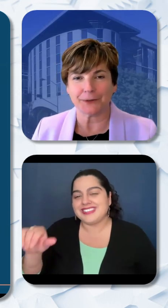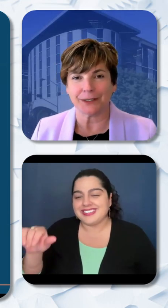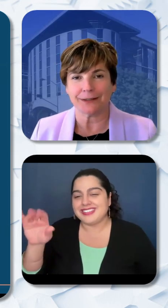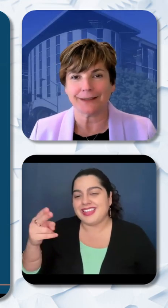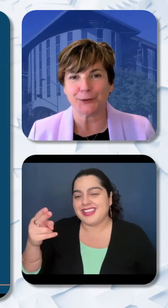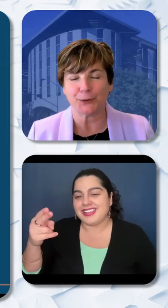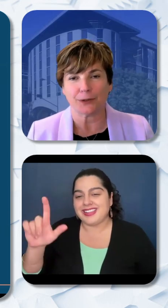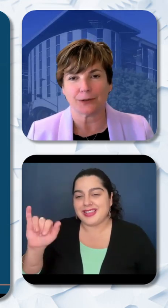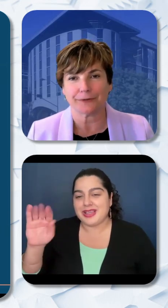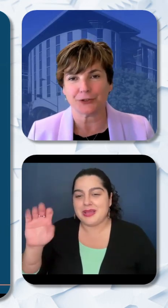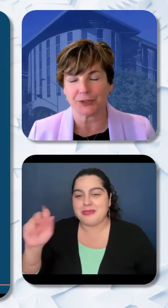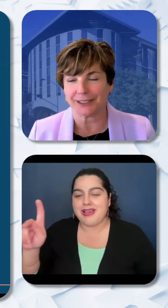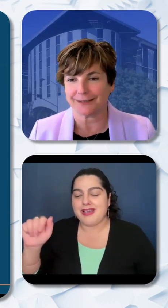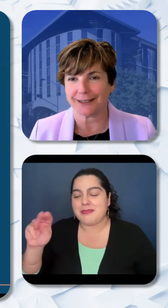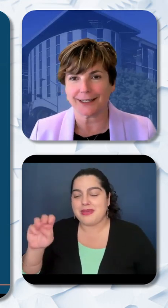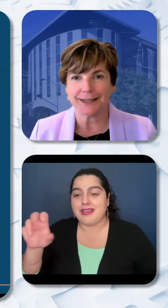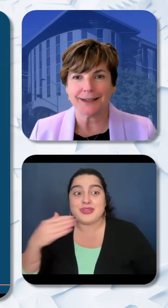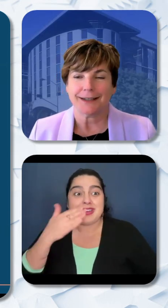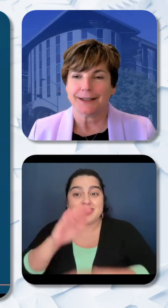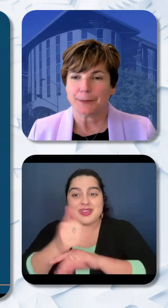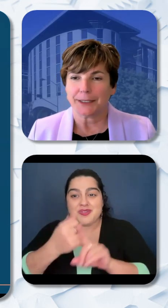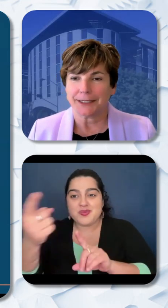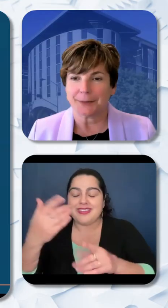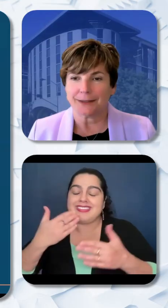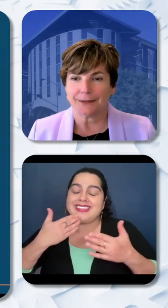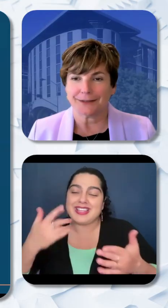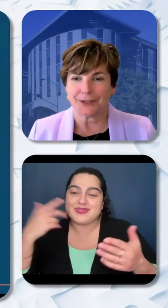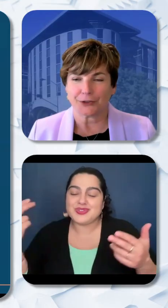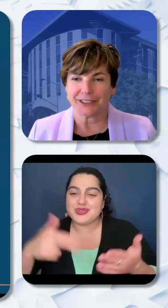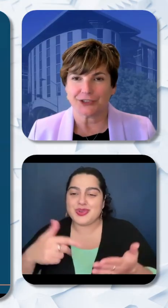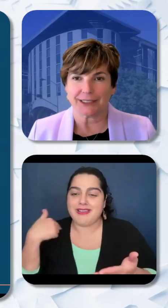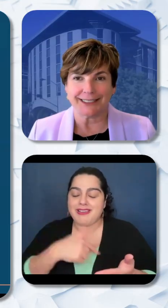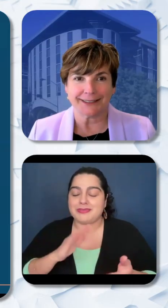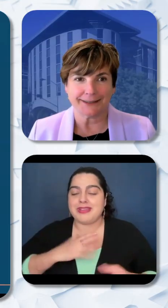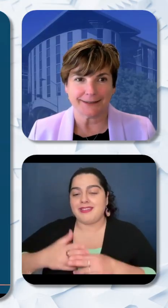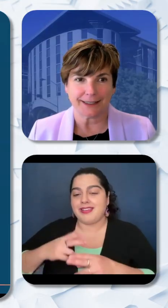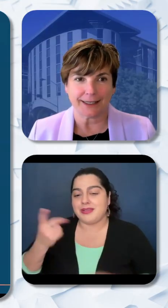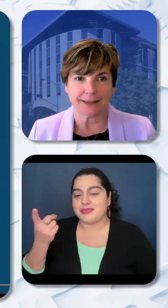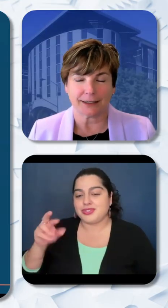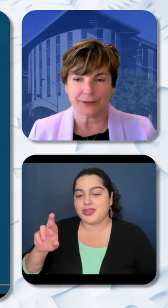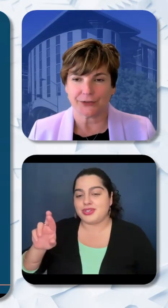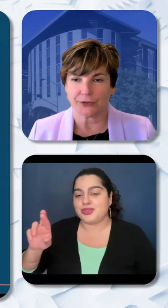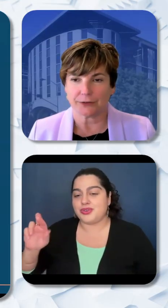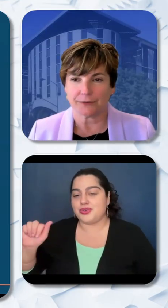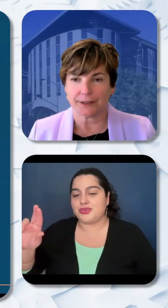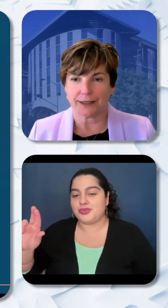everyone. Thank you all for joining us today. My name is Dr. Rachel Heenan, and I serve